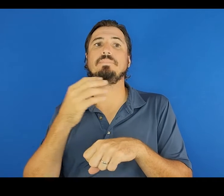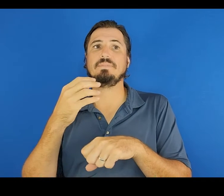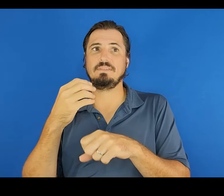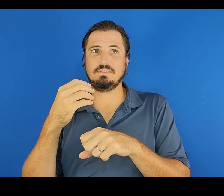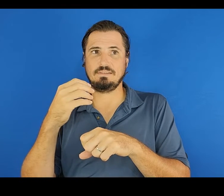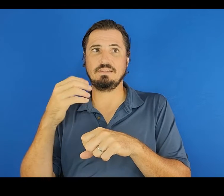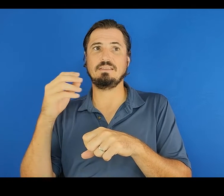from 9 to 2